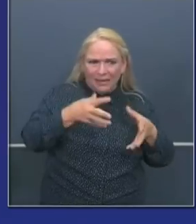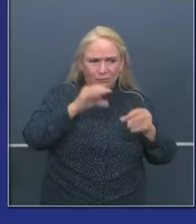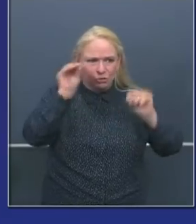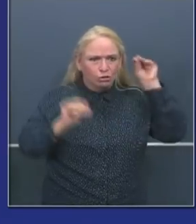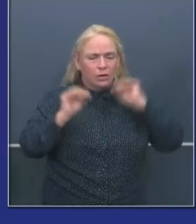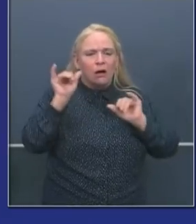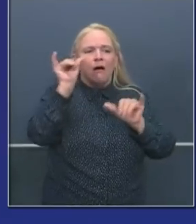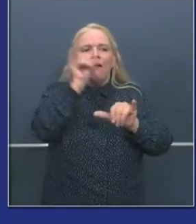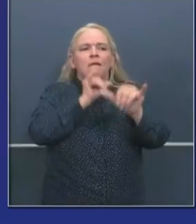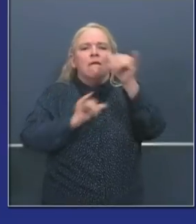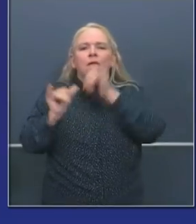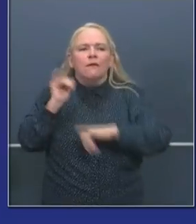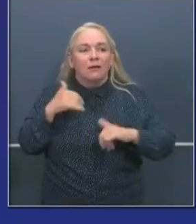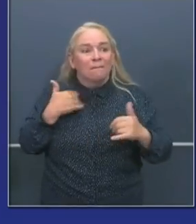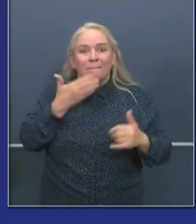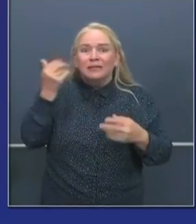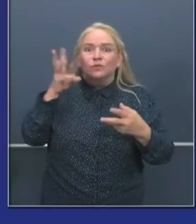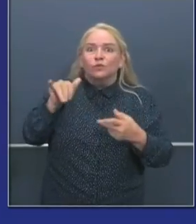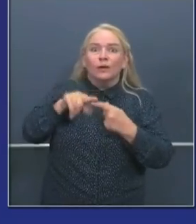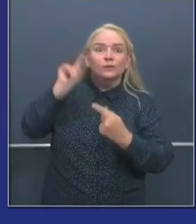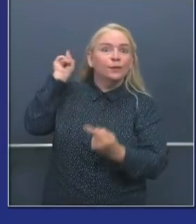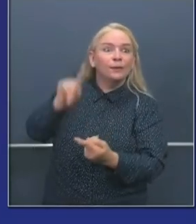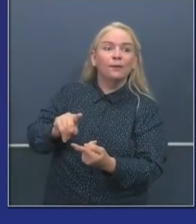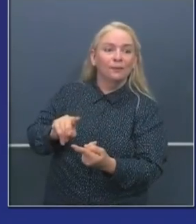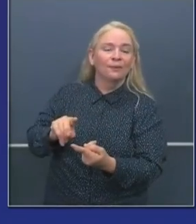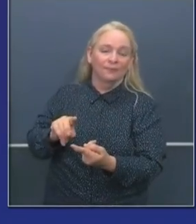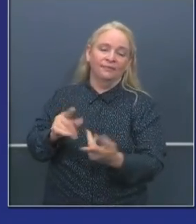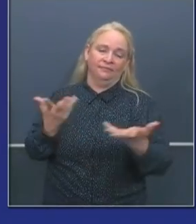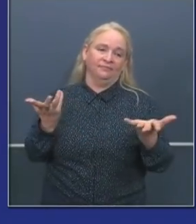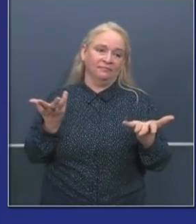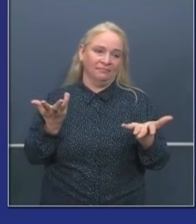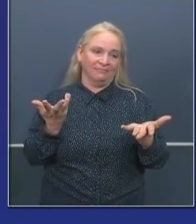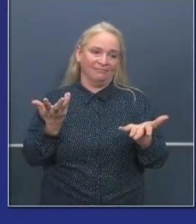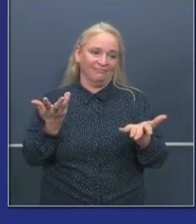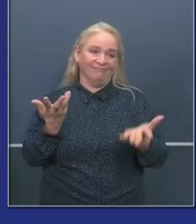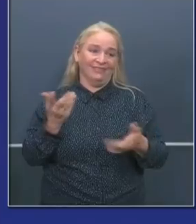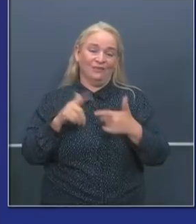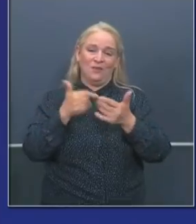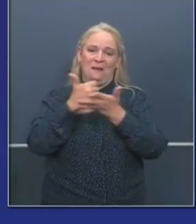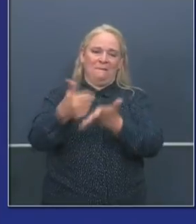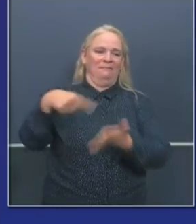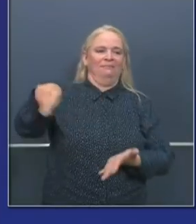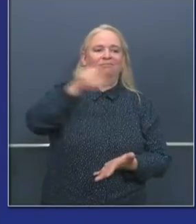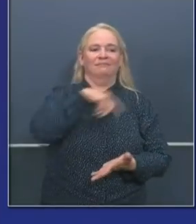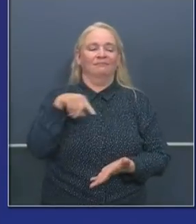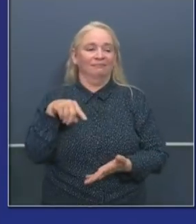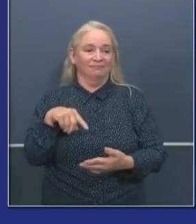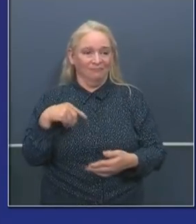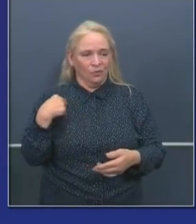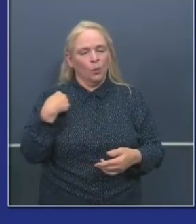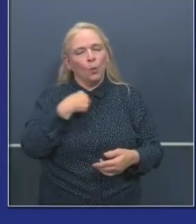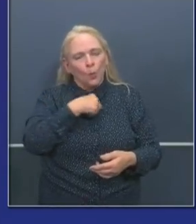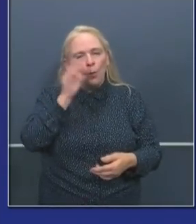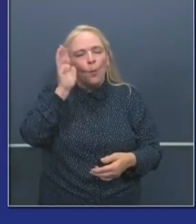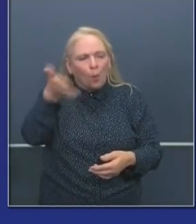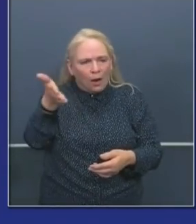THE DATA AND THE SCIENCE AND TRYING TO MITIGATE AS WE WERE SO SUCCESSFUL MITIGATING THIS